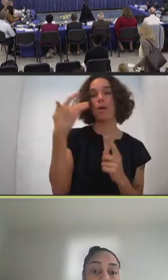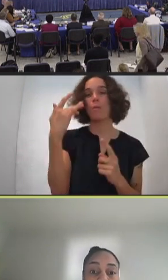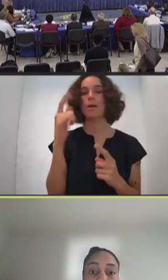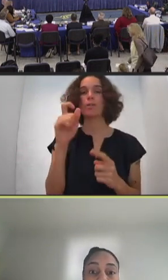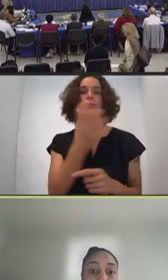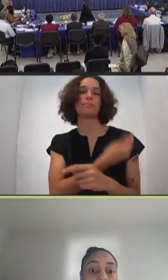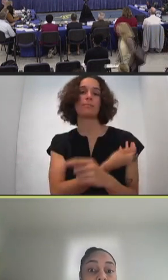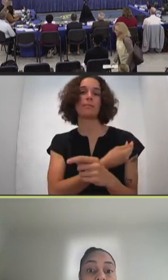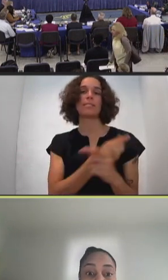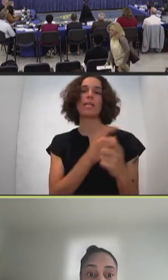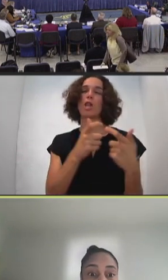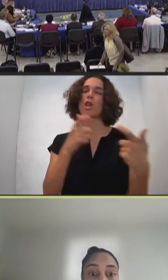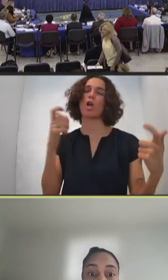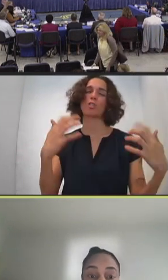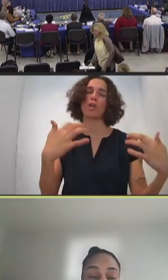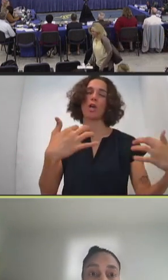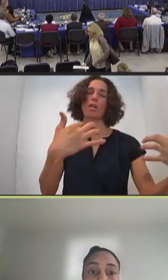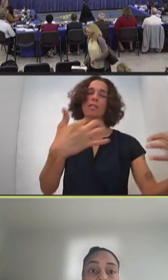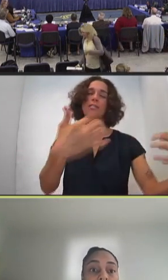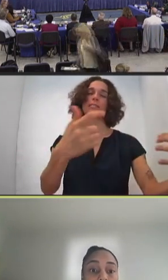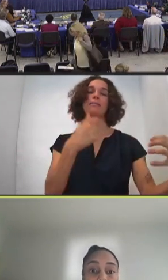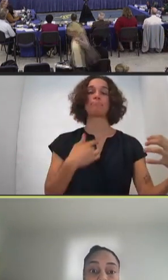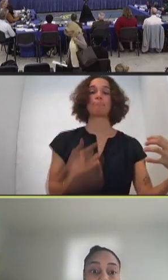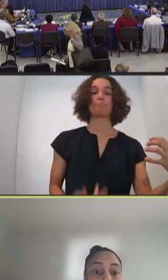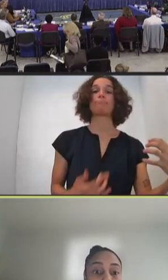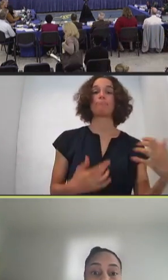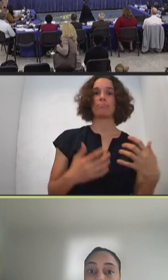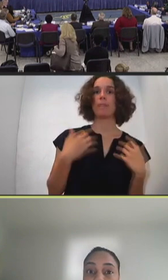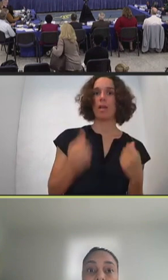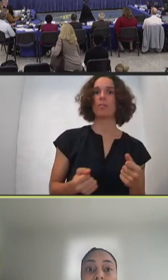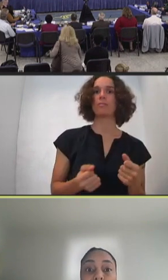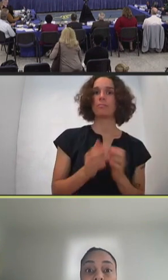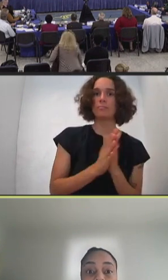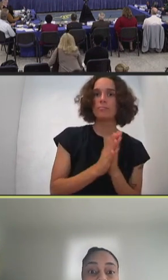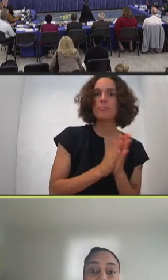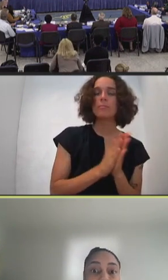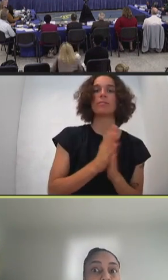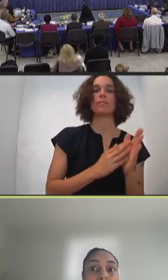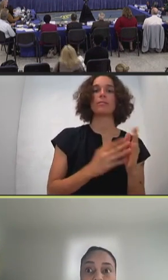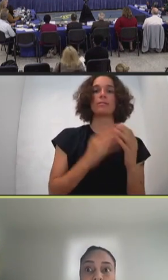audience that is proactive about health. It will be mailed to their full list of members. We're